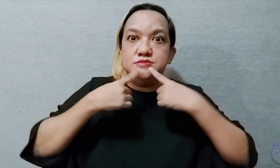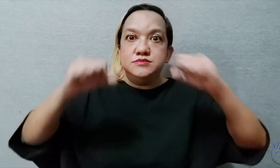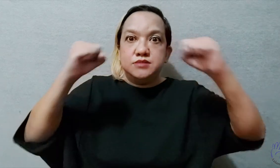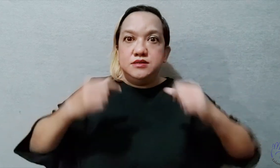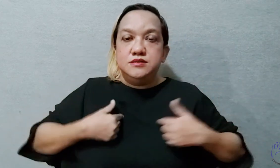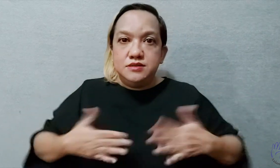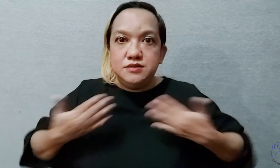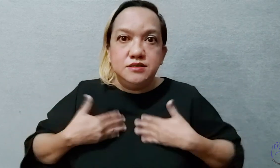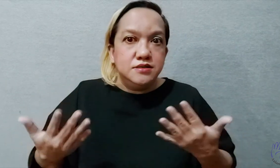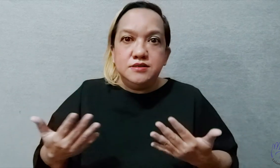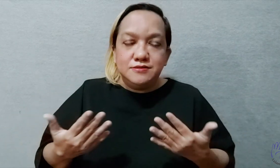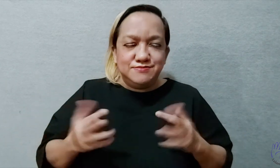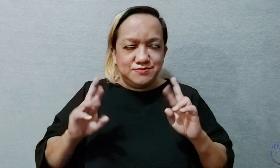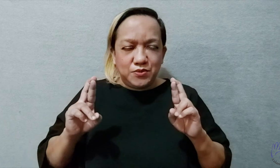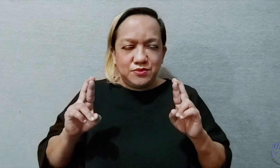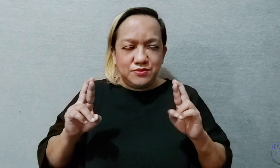We were happy once again and hoped that